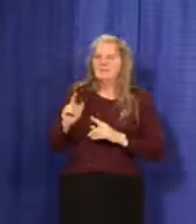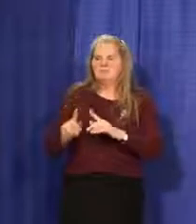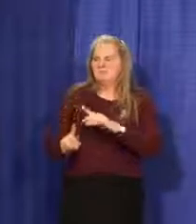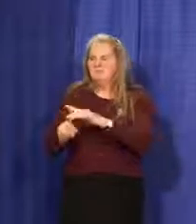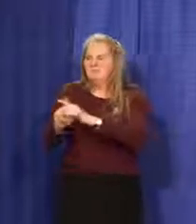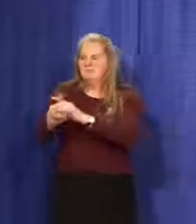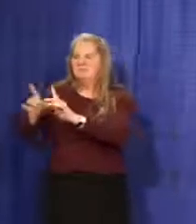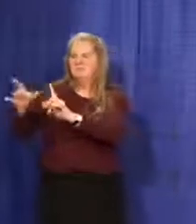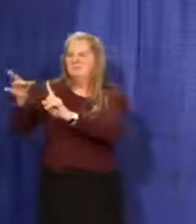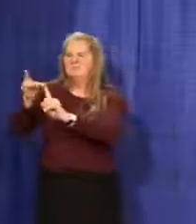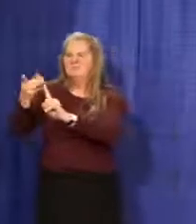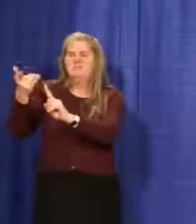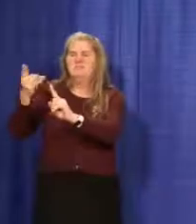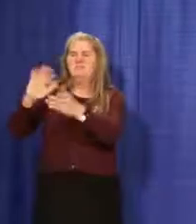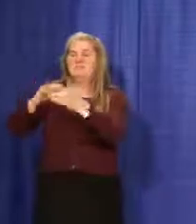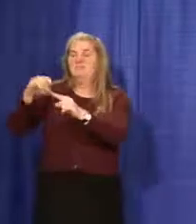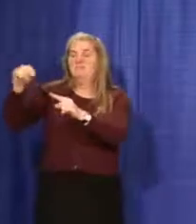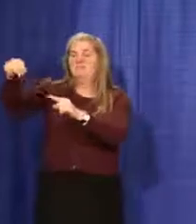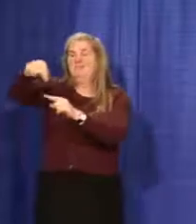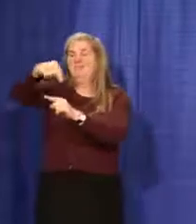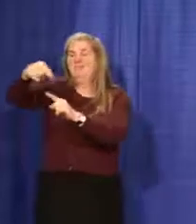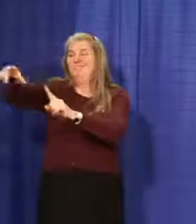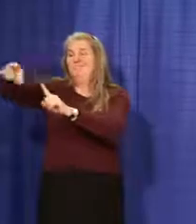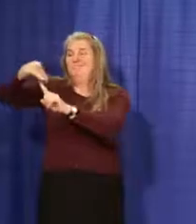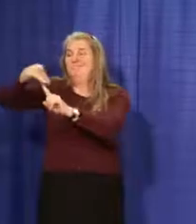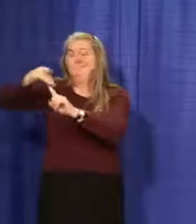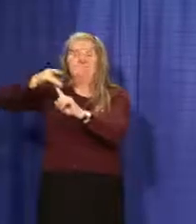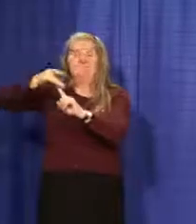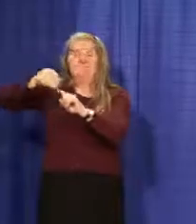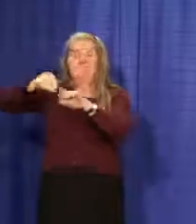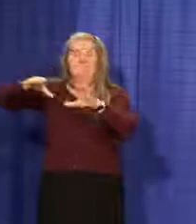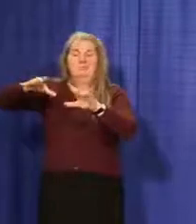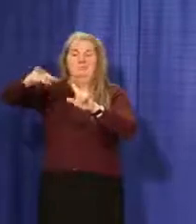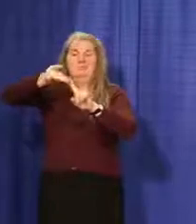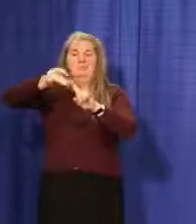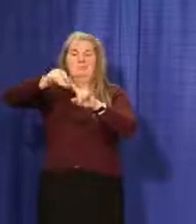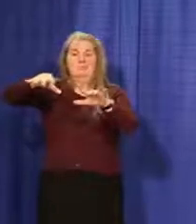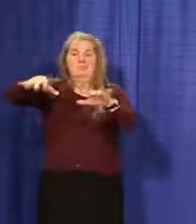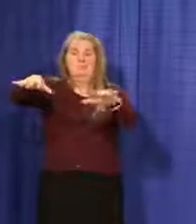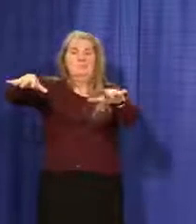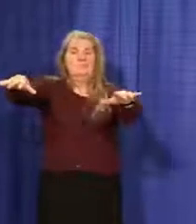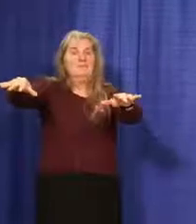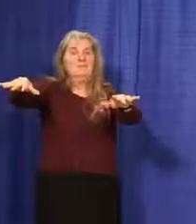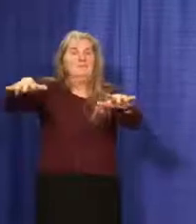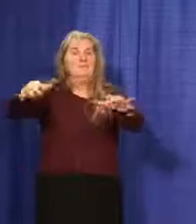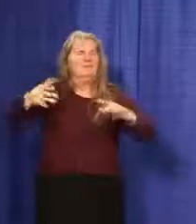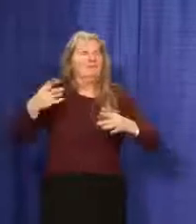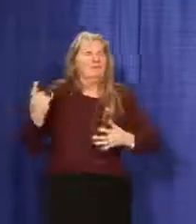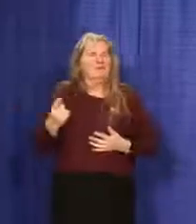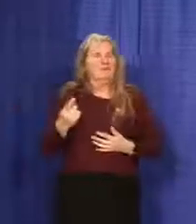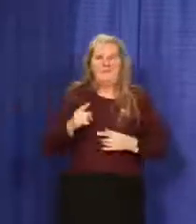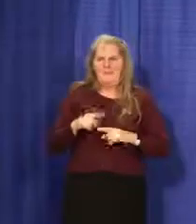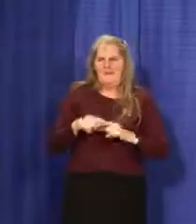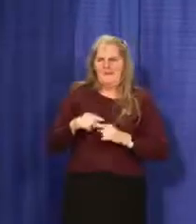to have been picked up somewhere in the community and we see that repeatedly. So we see transmission occurring